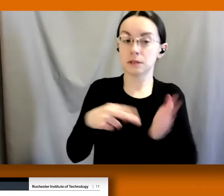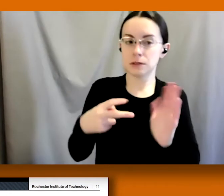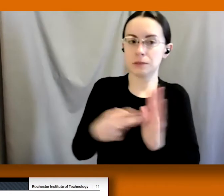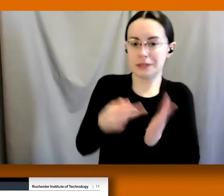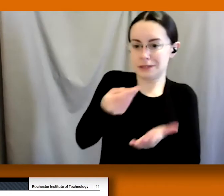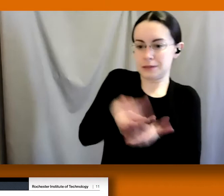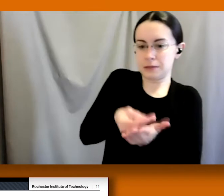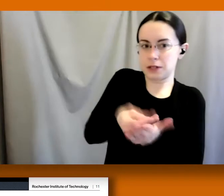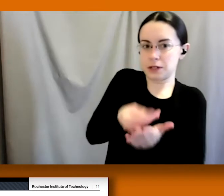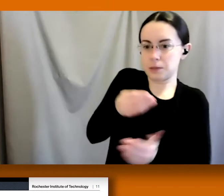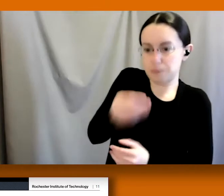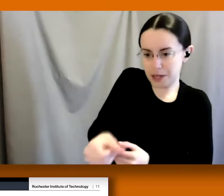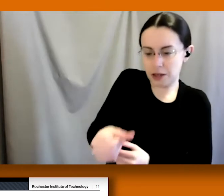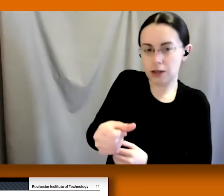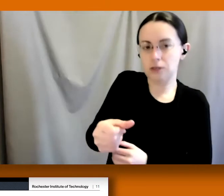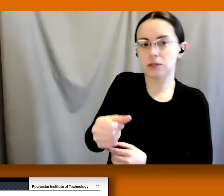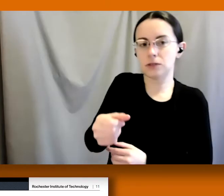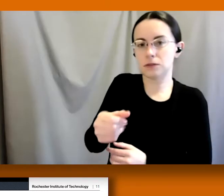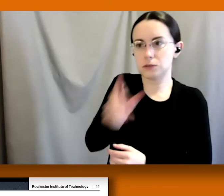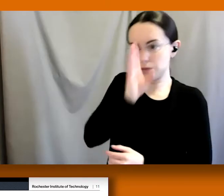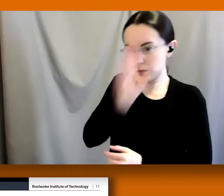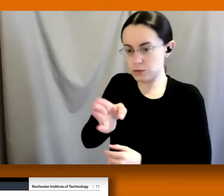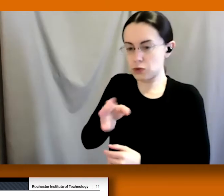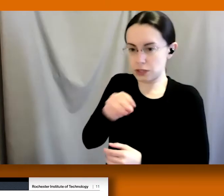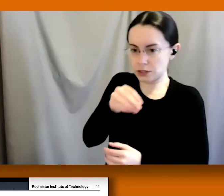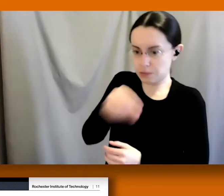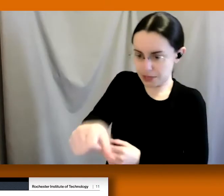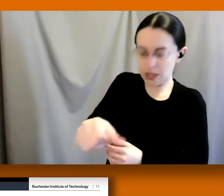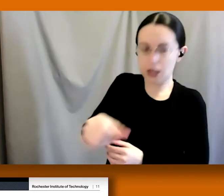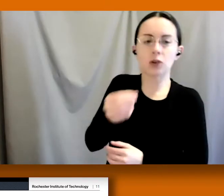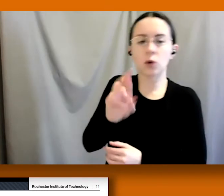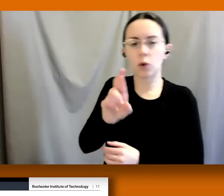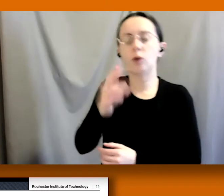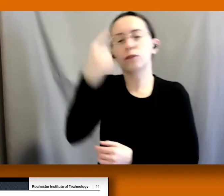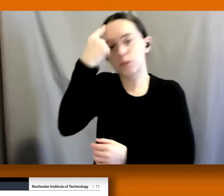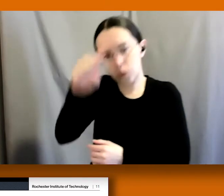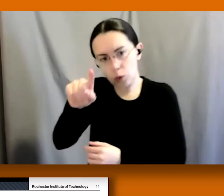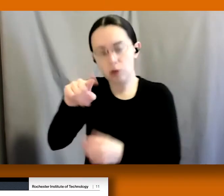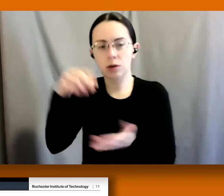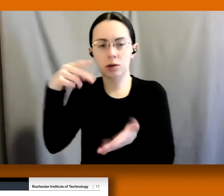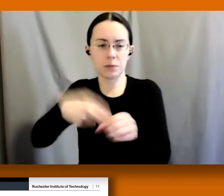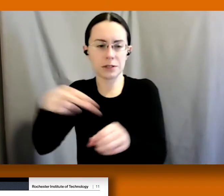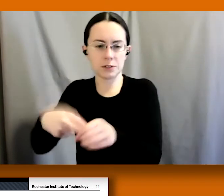or on behalf of participant or trainees.